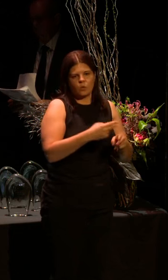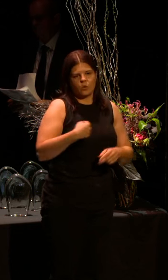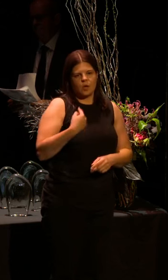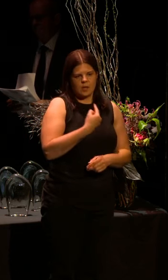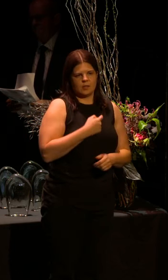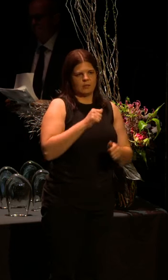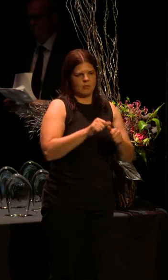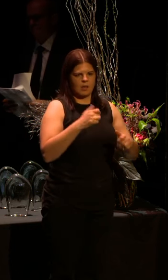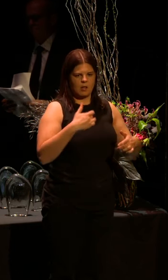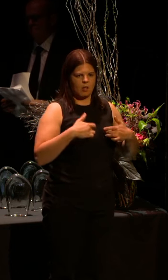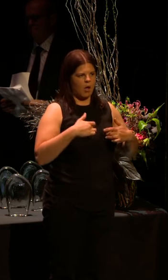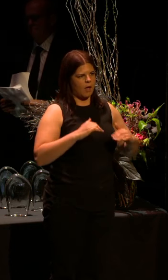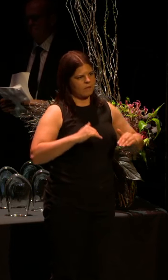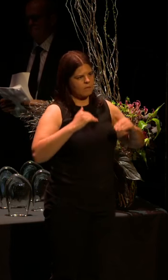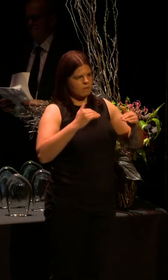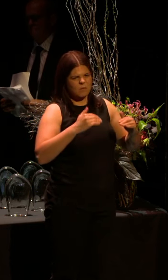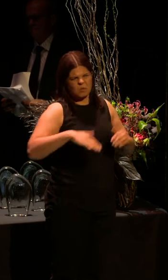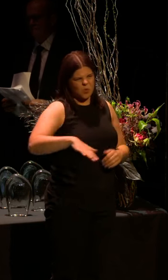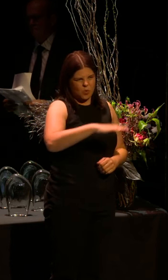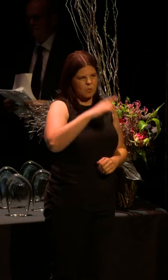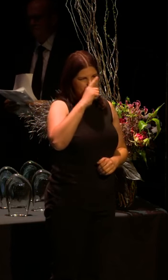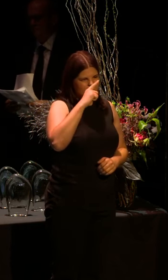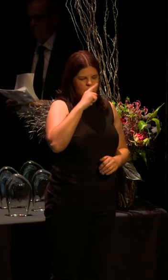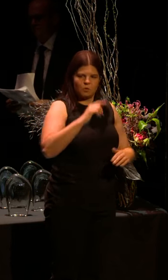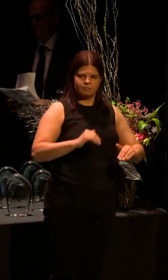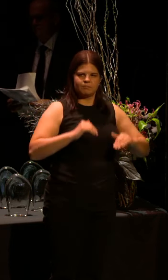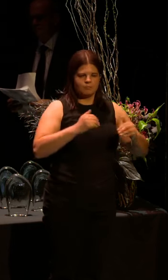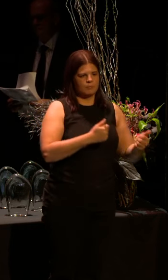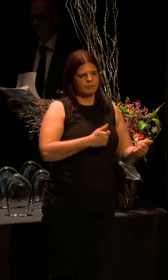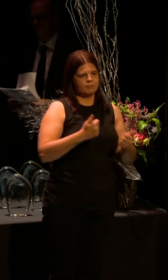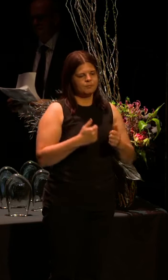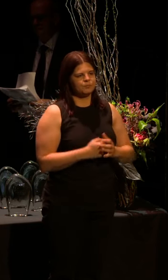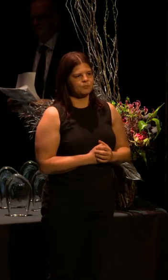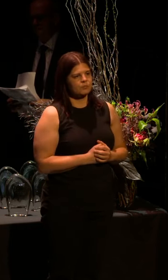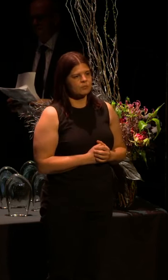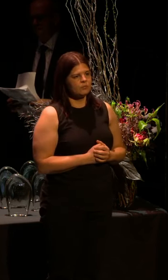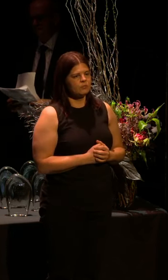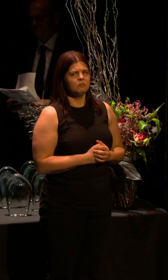And it is, indeed, a humble privilege to provide a Welcome to Country -